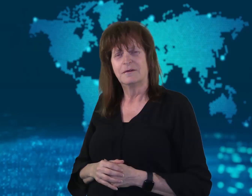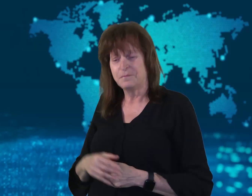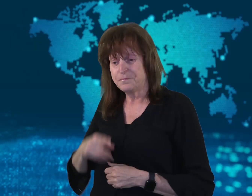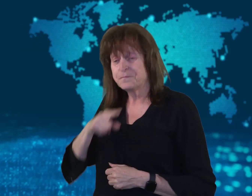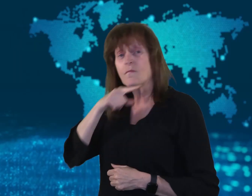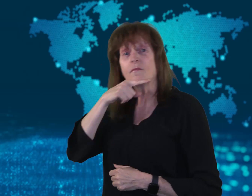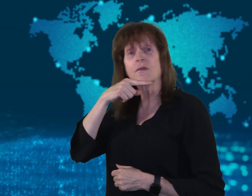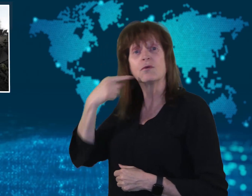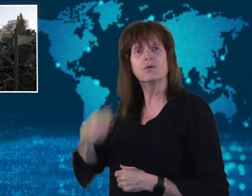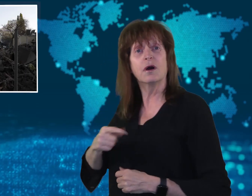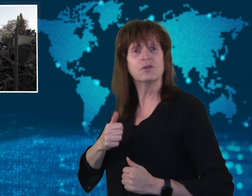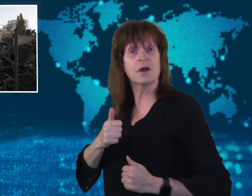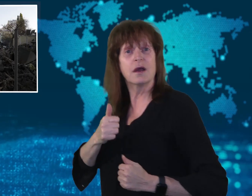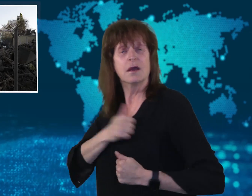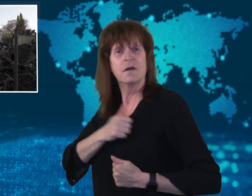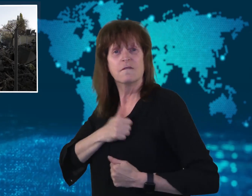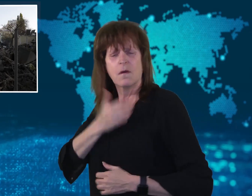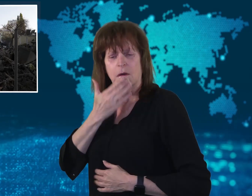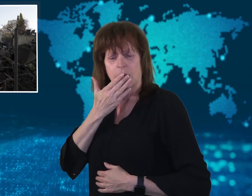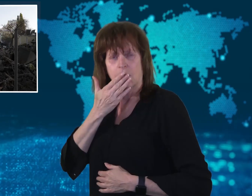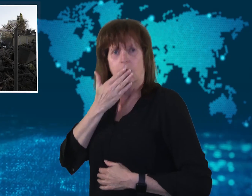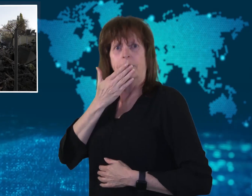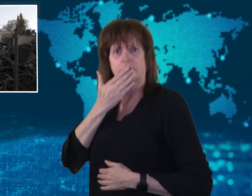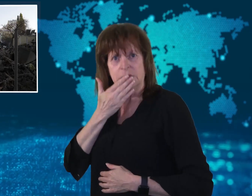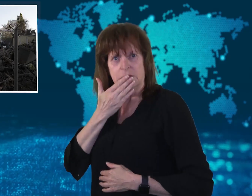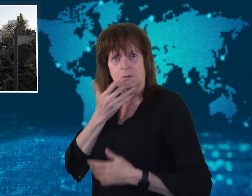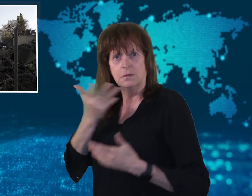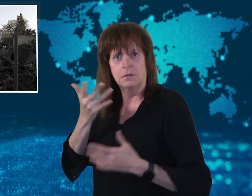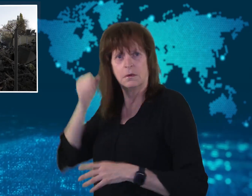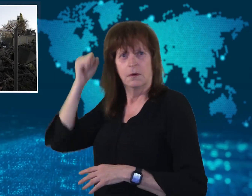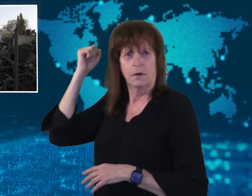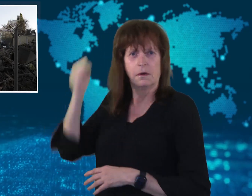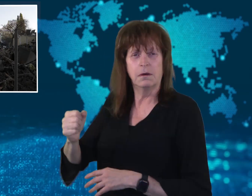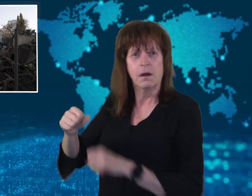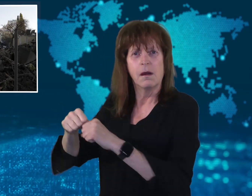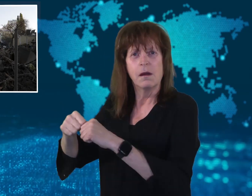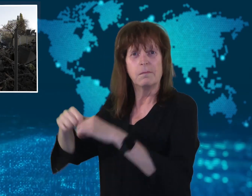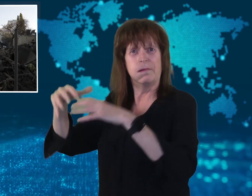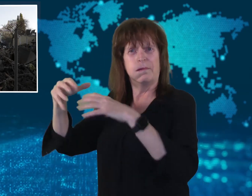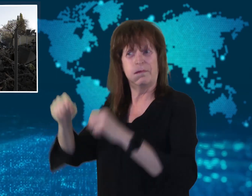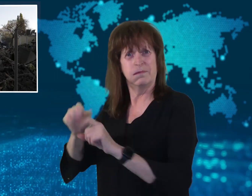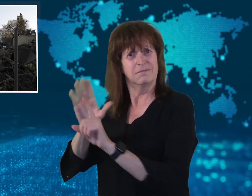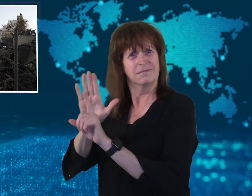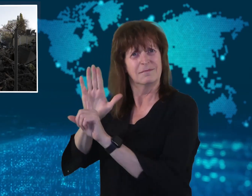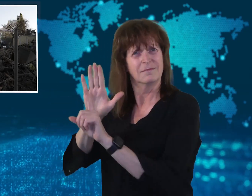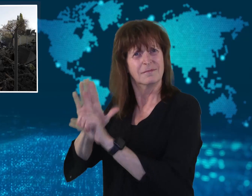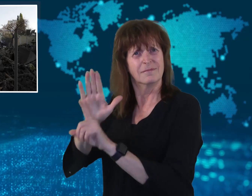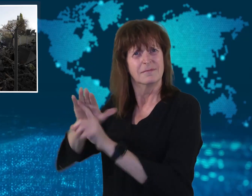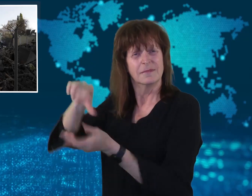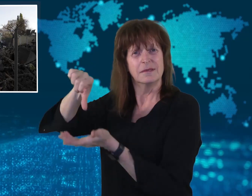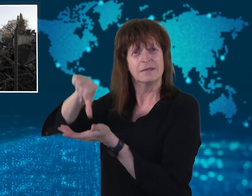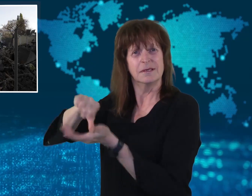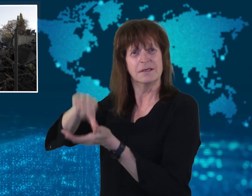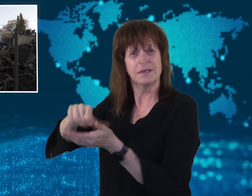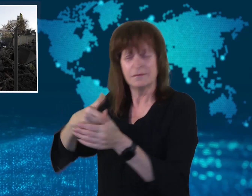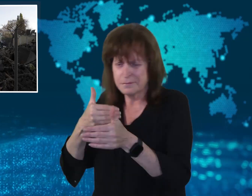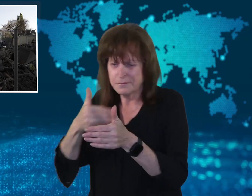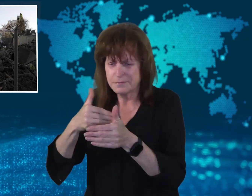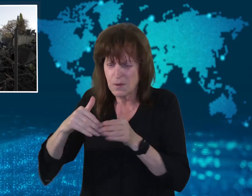[GEORGIA]: Russia's air force accidentally bombed its own city